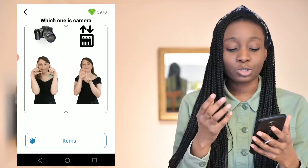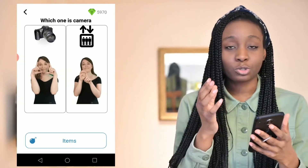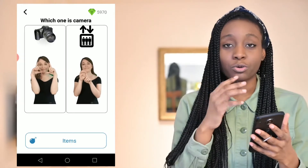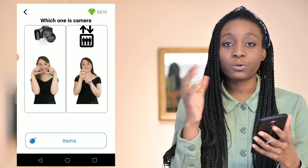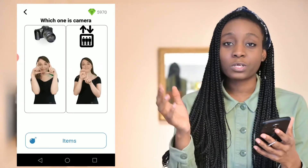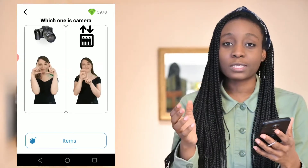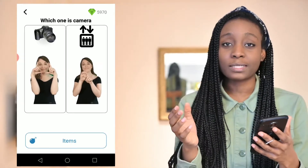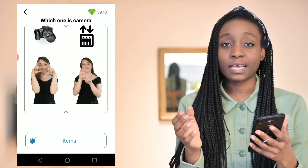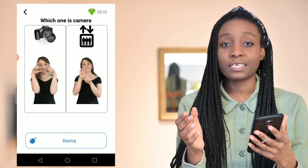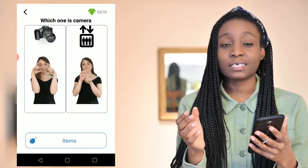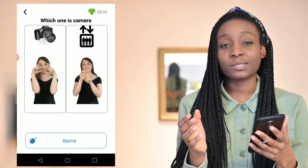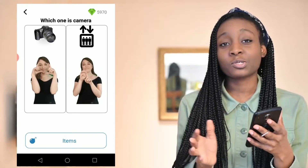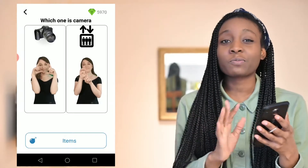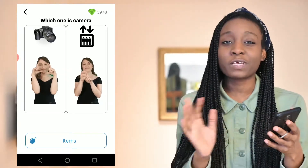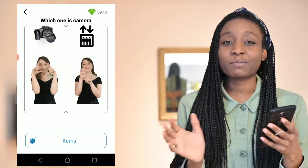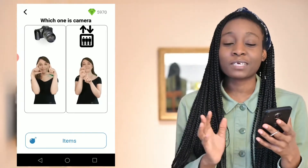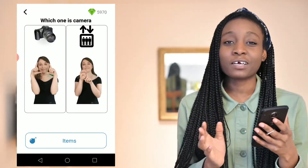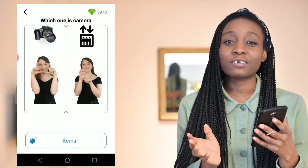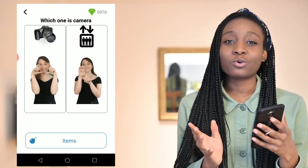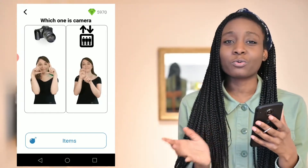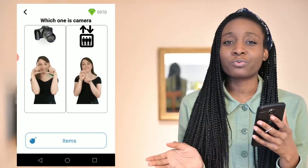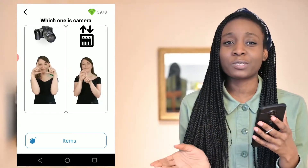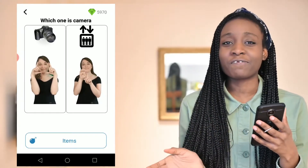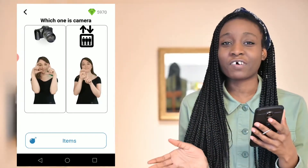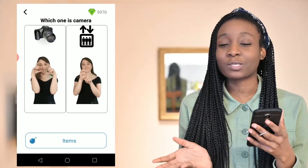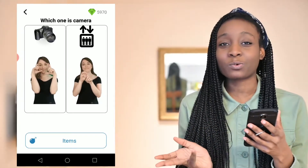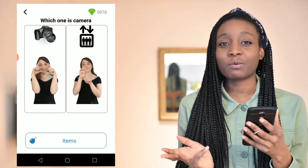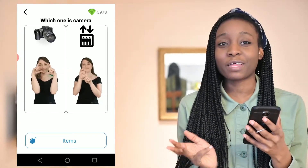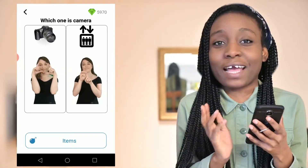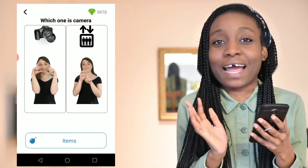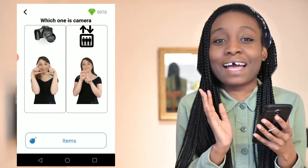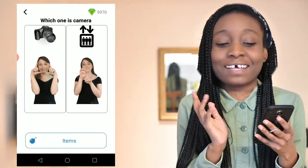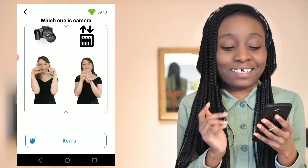showing what the sign is, sometimes it can go pretty fast where I'm like AH